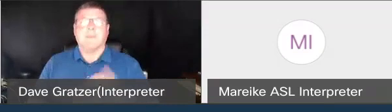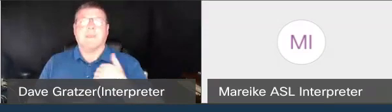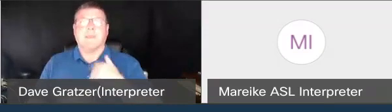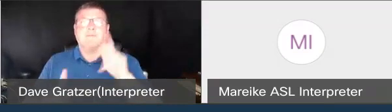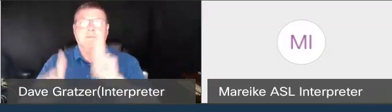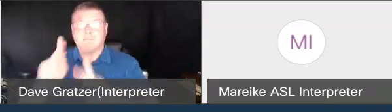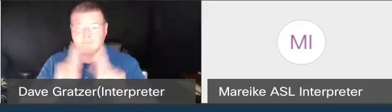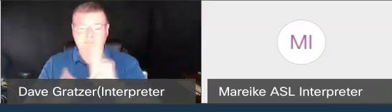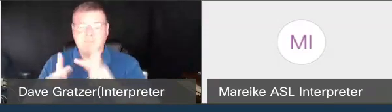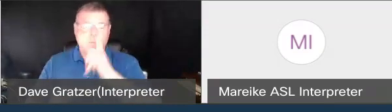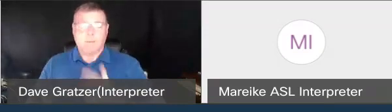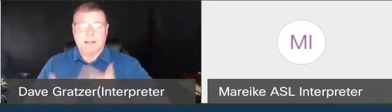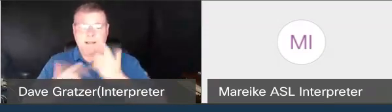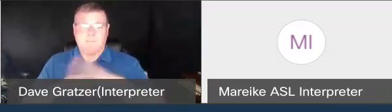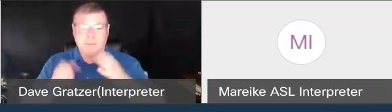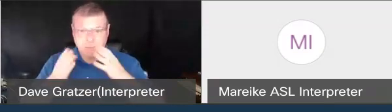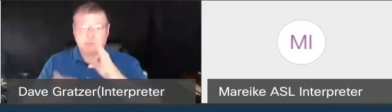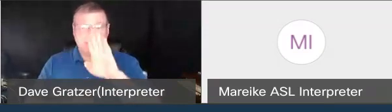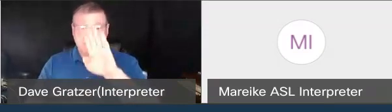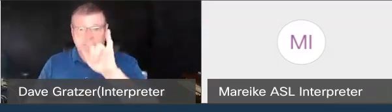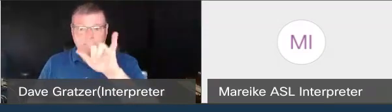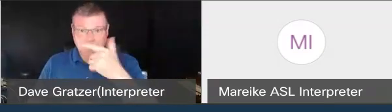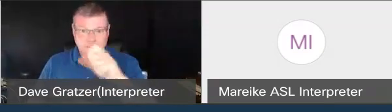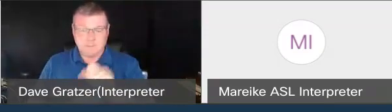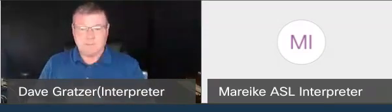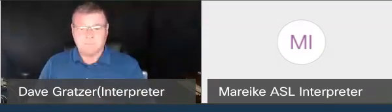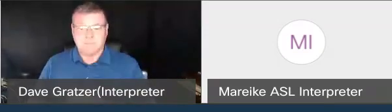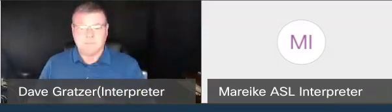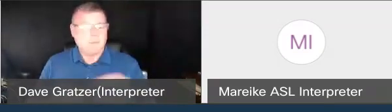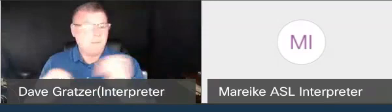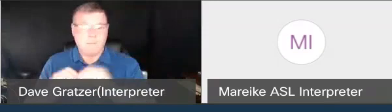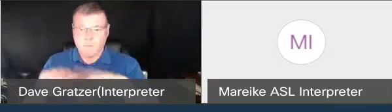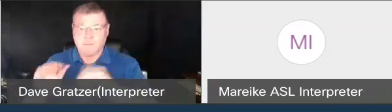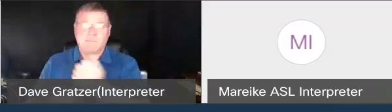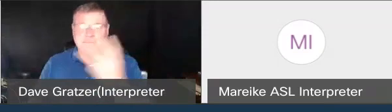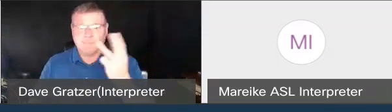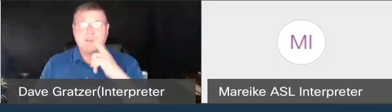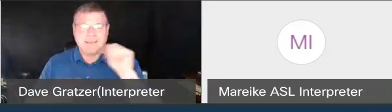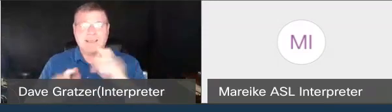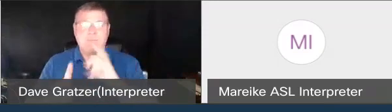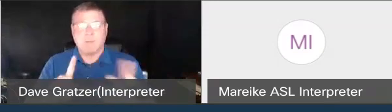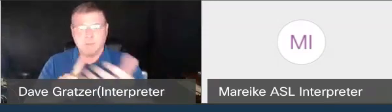that live on our streets in Billings, and they--more than a couple have asked if they can be arrested so they can enter MAAP.